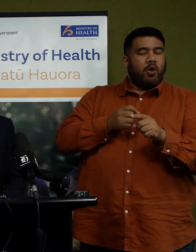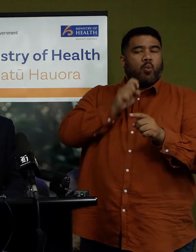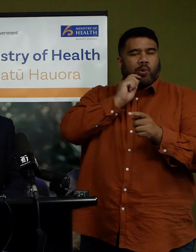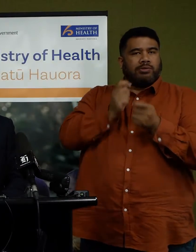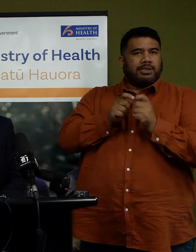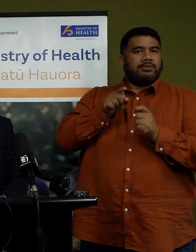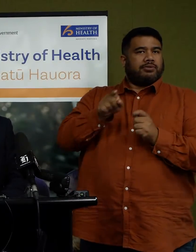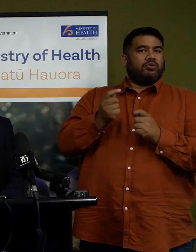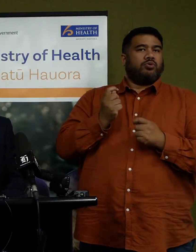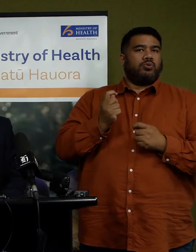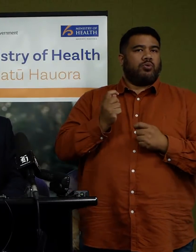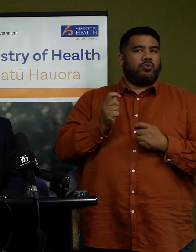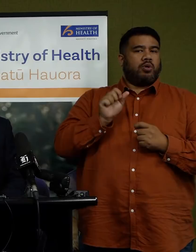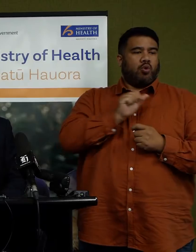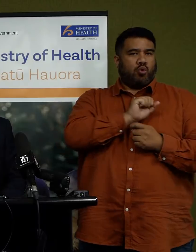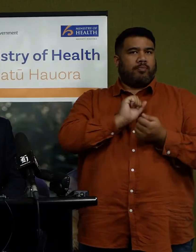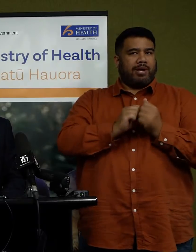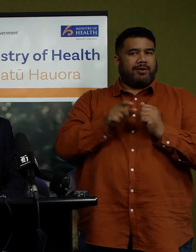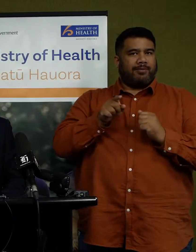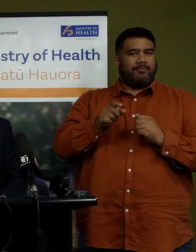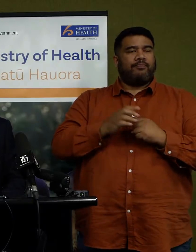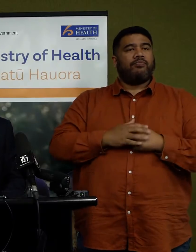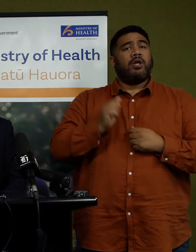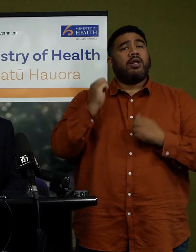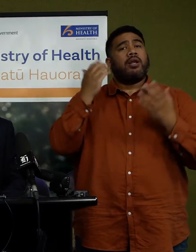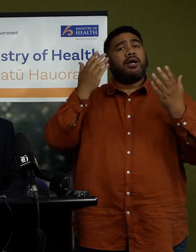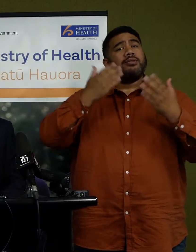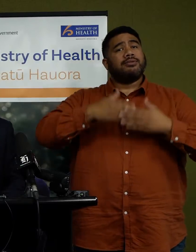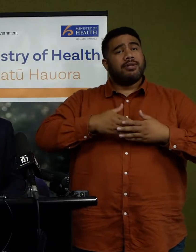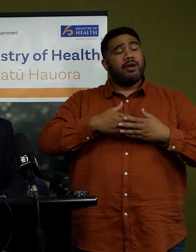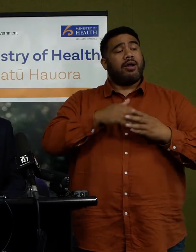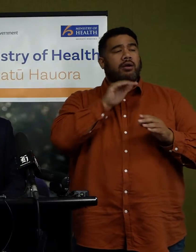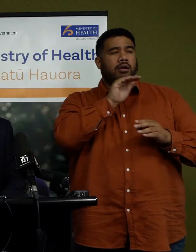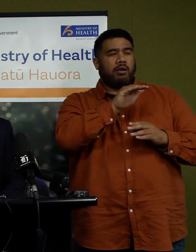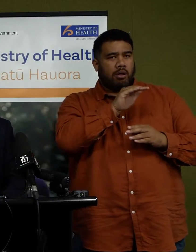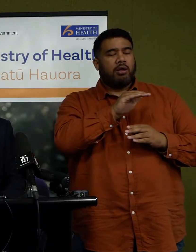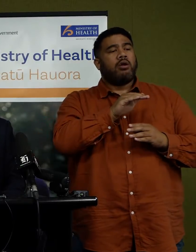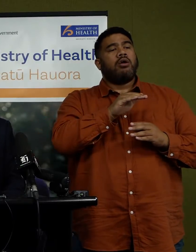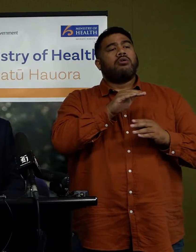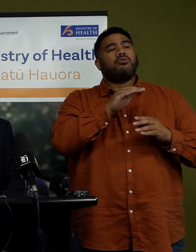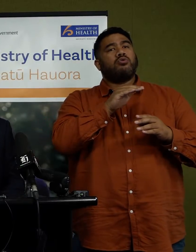Public health officials last night began tracing the woman's other close and casual contacts